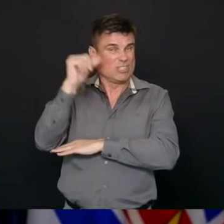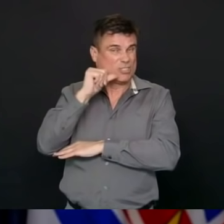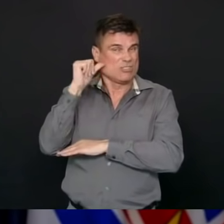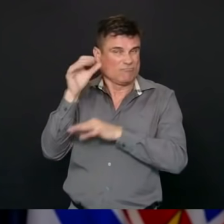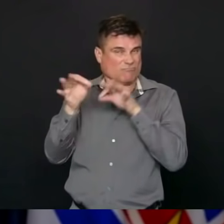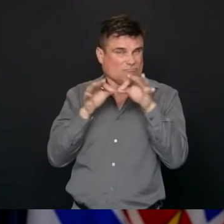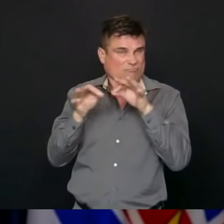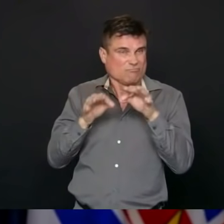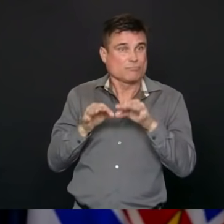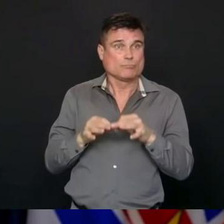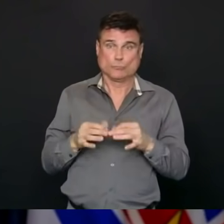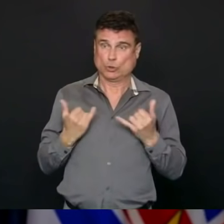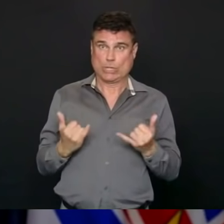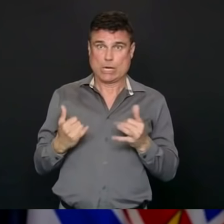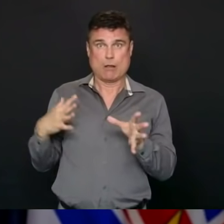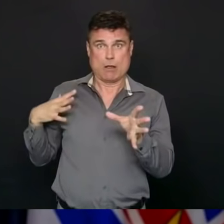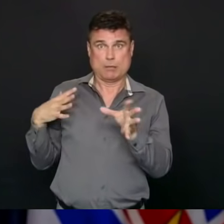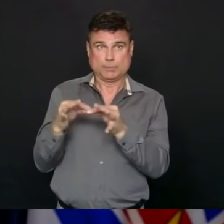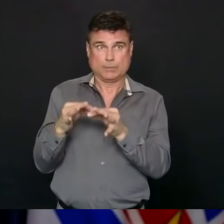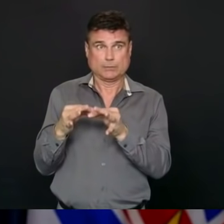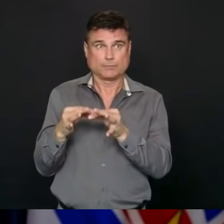, I want to update you on surgery information,